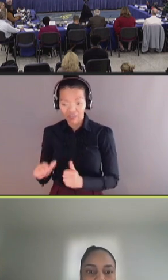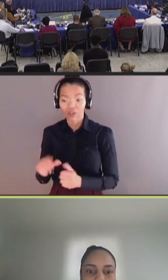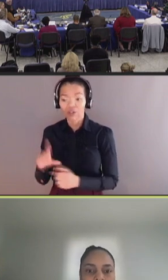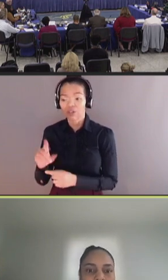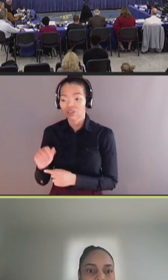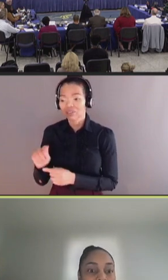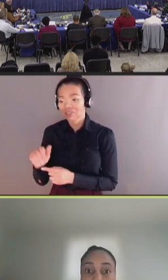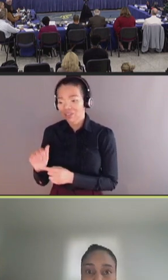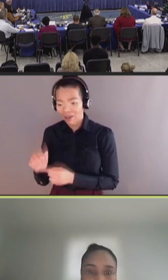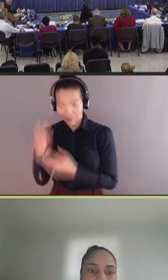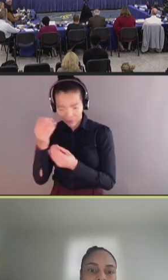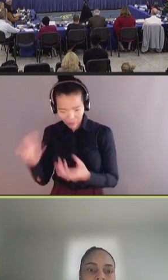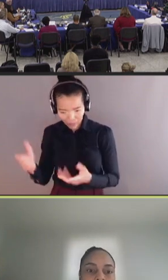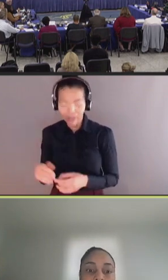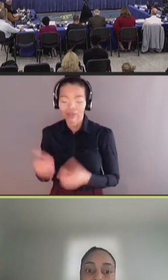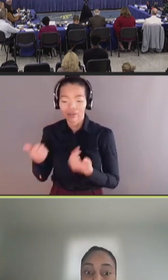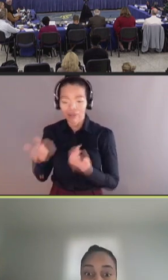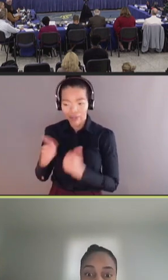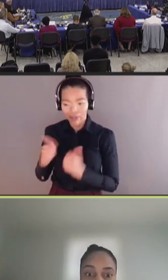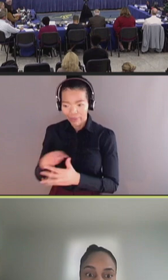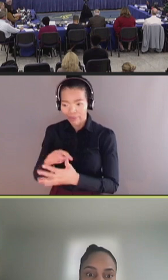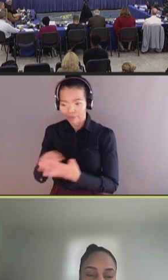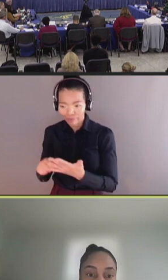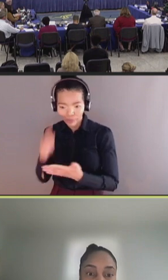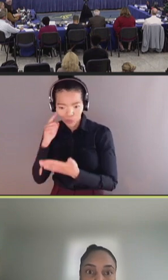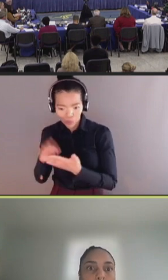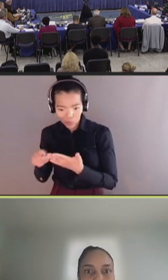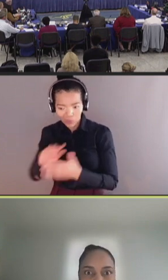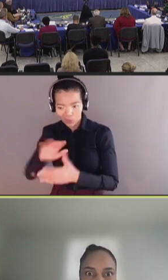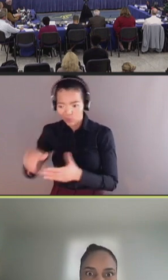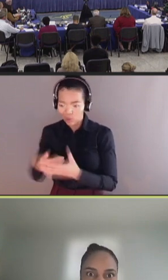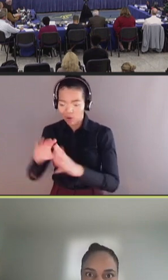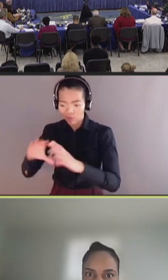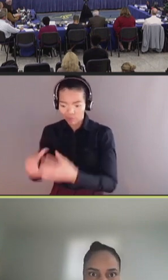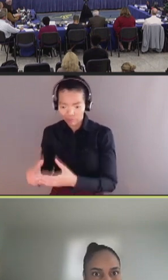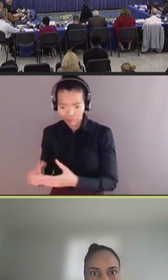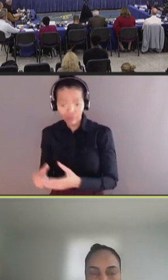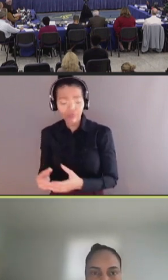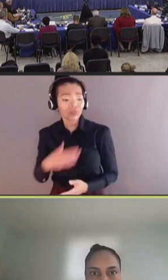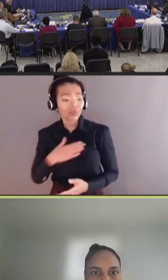So, absolutely -- and I do encourage you to reach out to me so that I could make sure